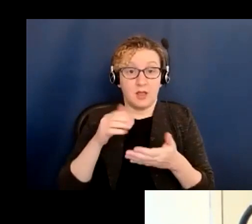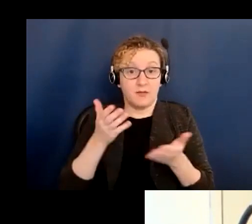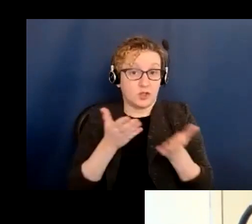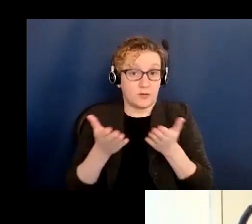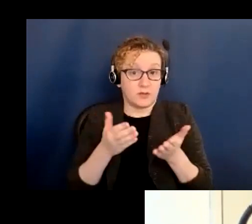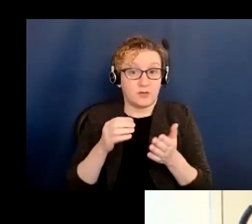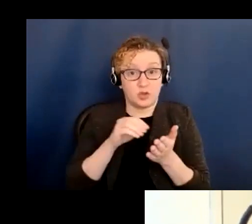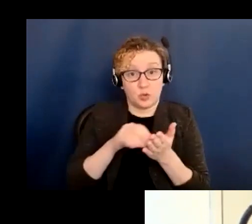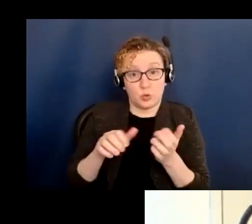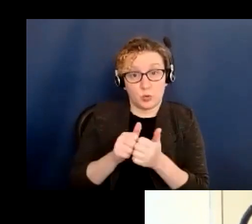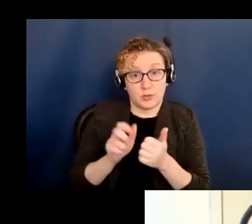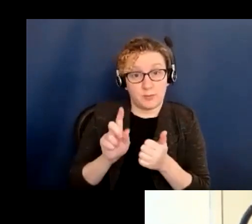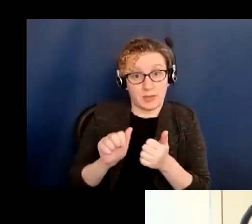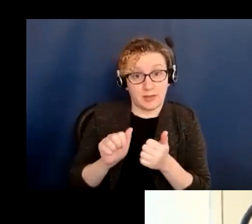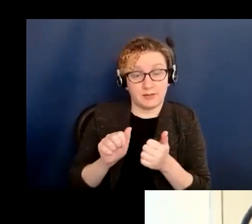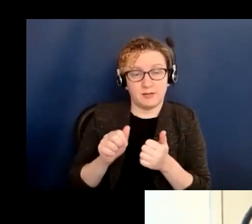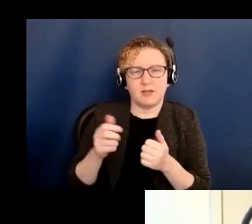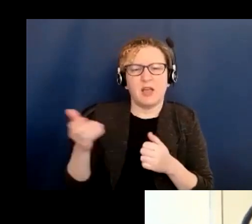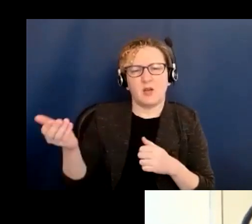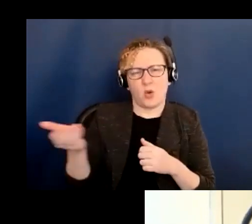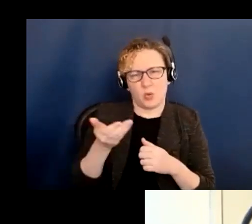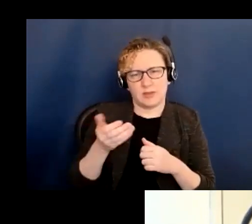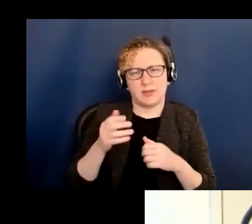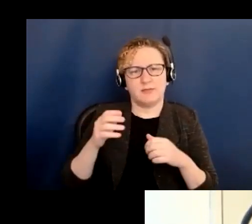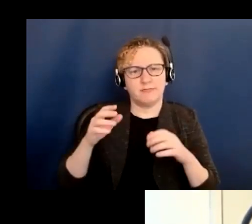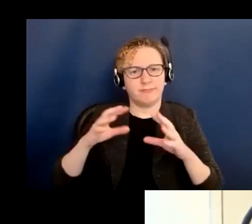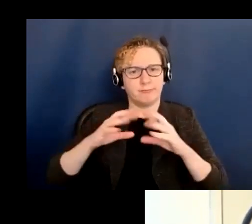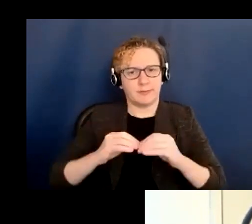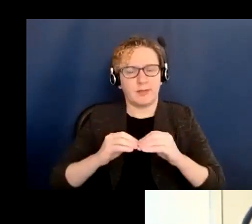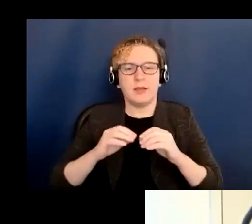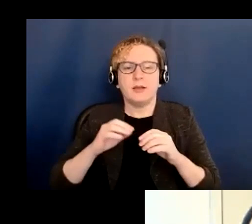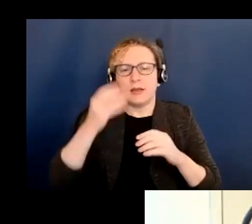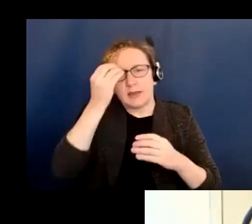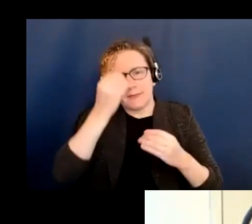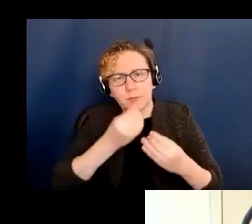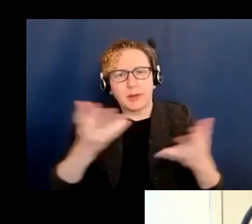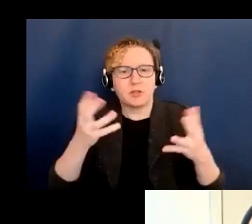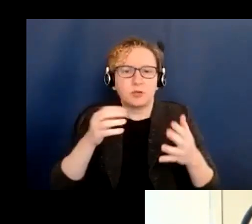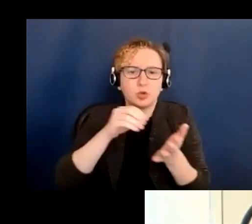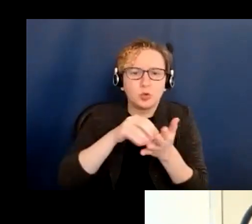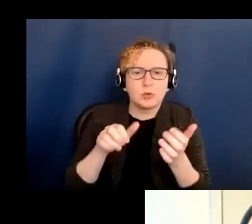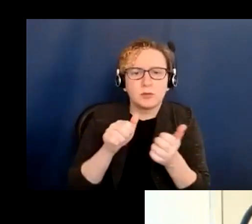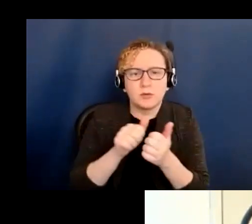disabilities and hosted specific information sessions for students with disabilities who were interested in going abroad.